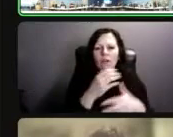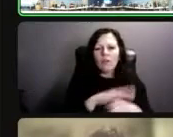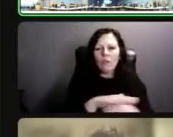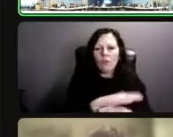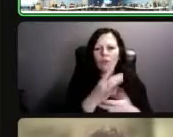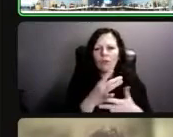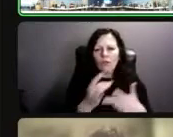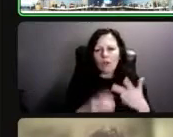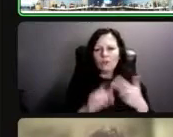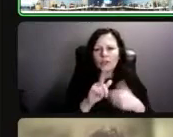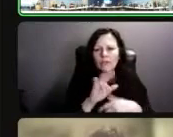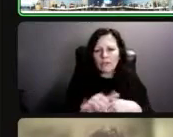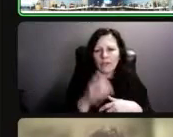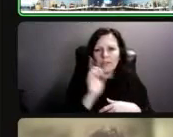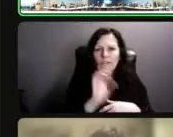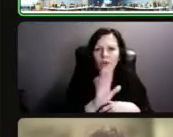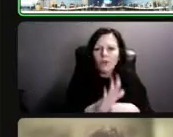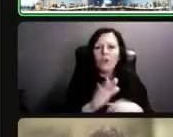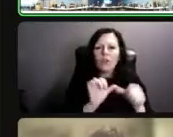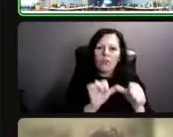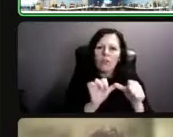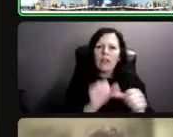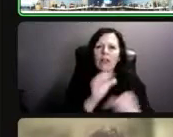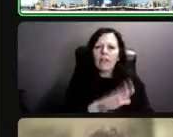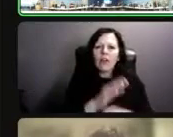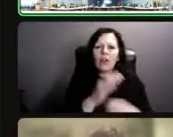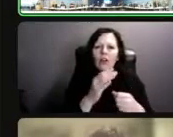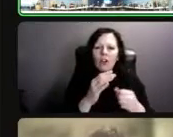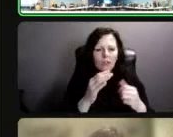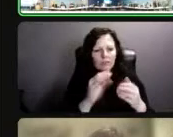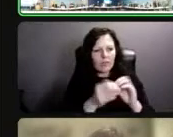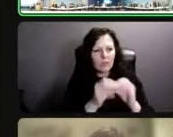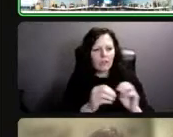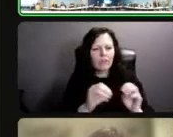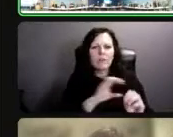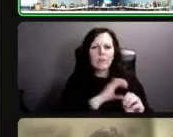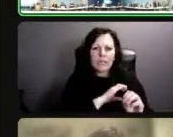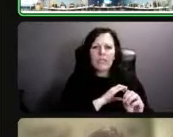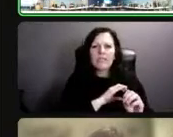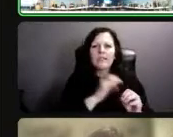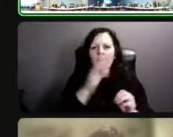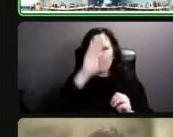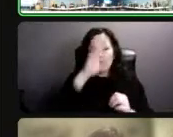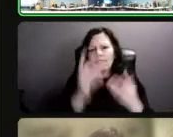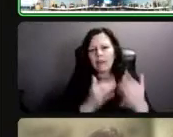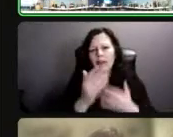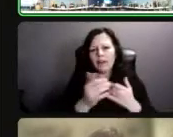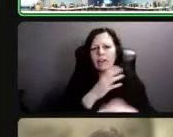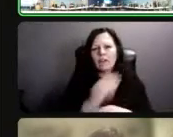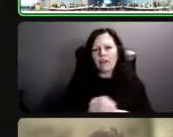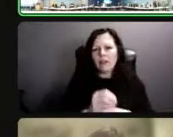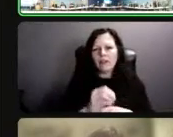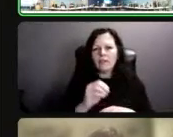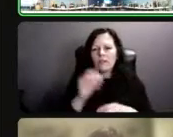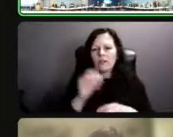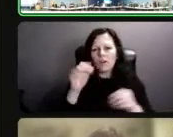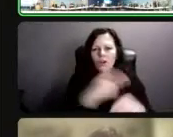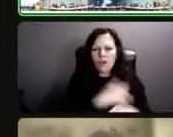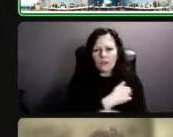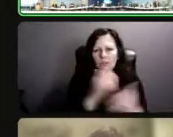OVERWHELMINGLY RECENTLY